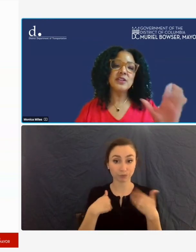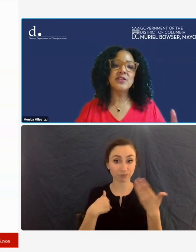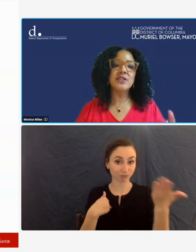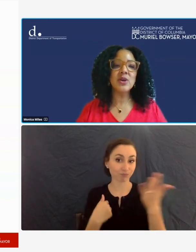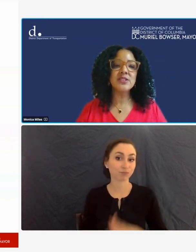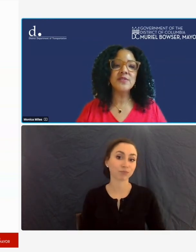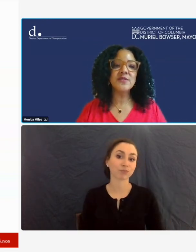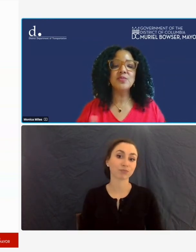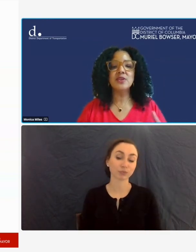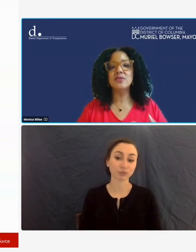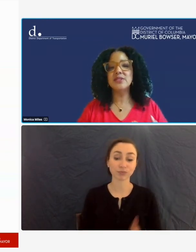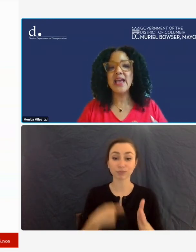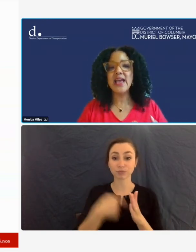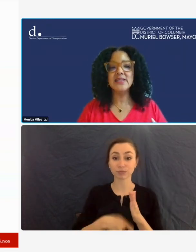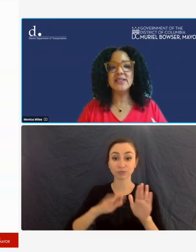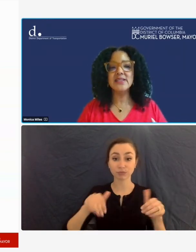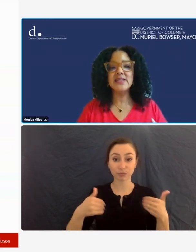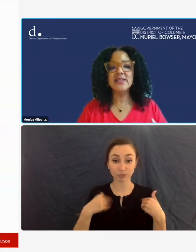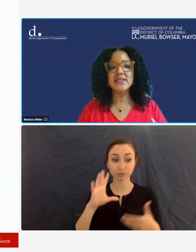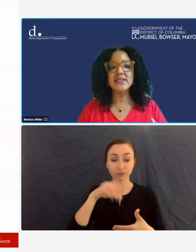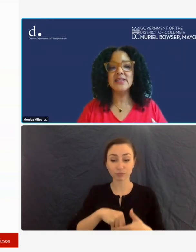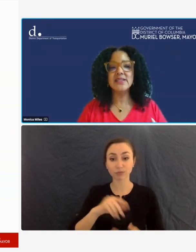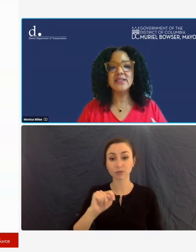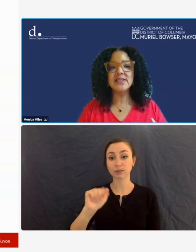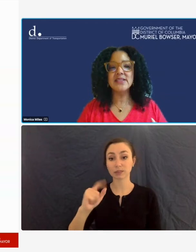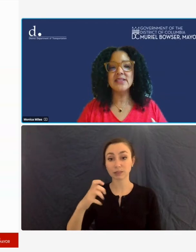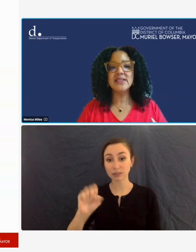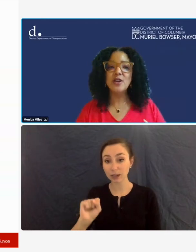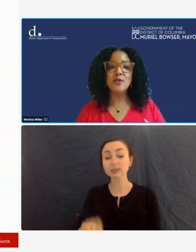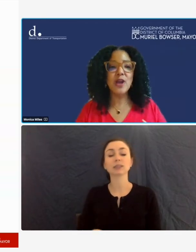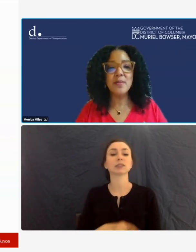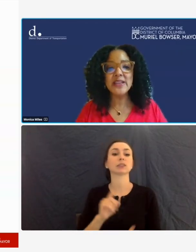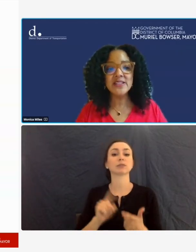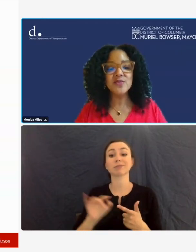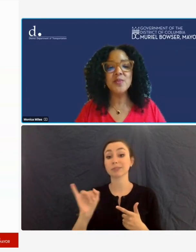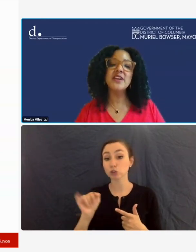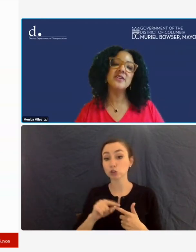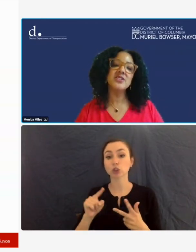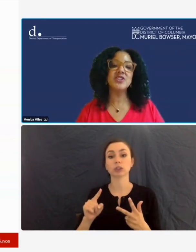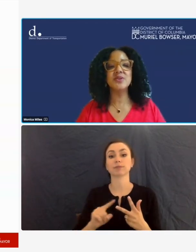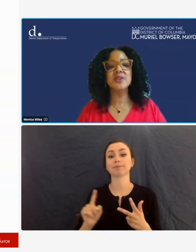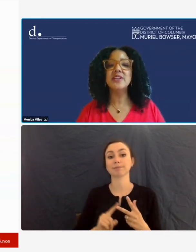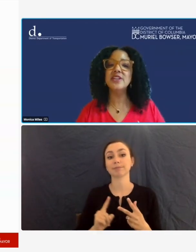the cost of ownership would include taxes paid the insurance maintenance and repair security interest